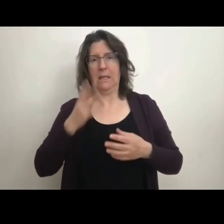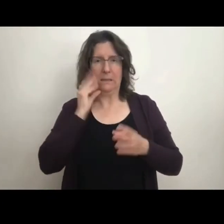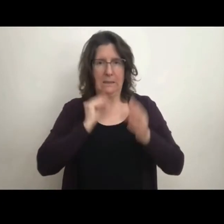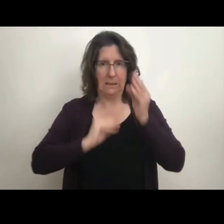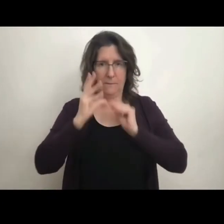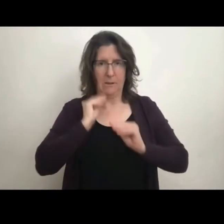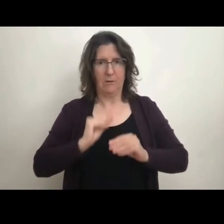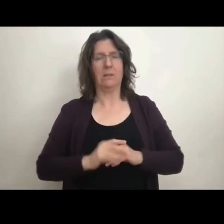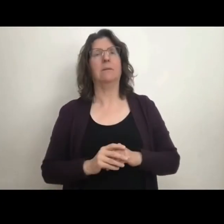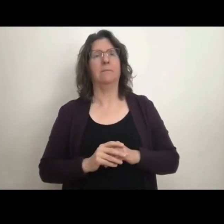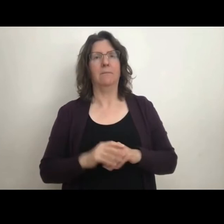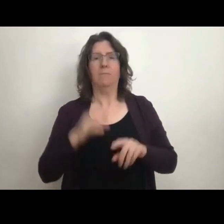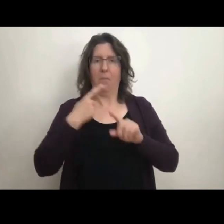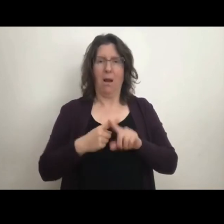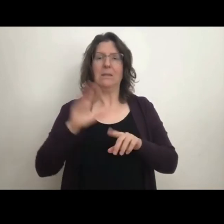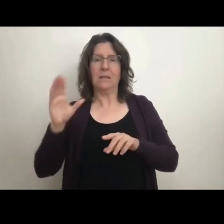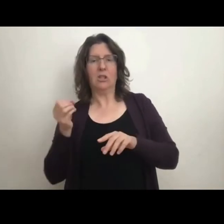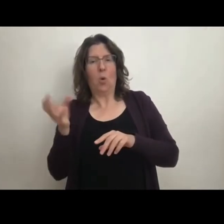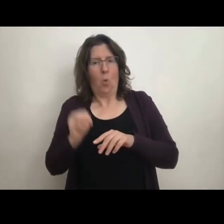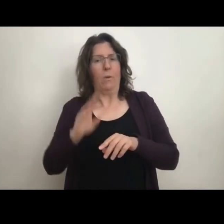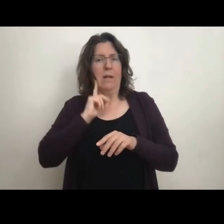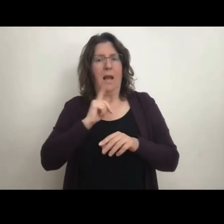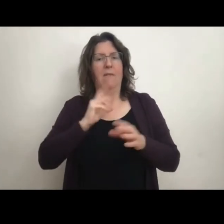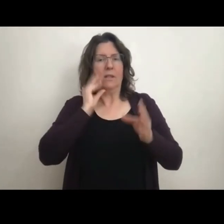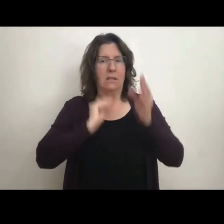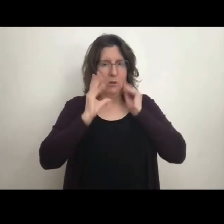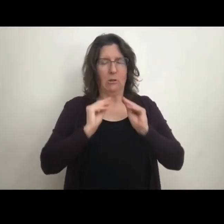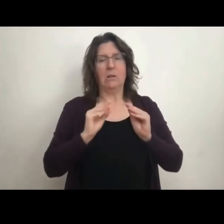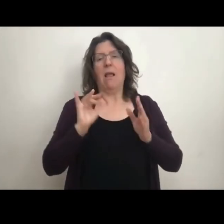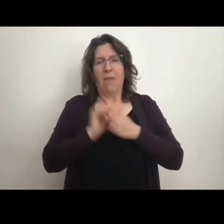It shares many of the profound hardships he had to go through, as well as his uniquely deaf experience.